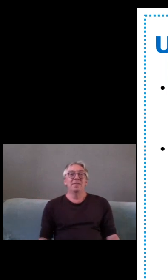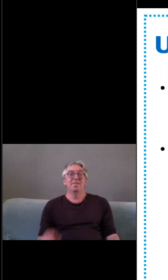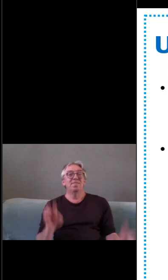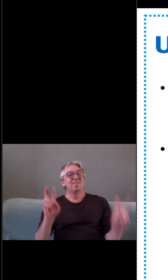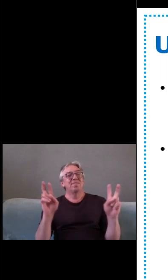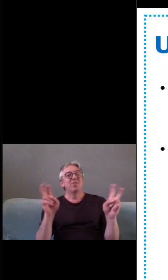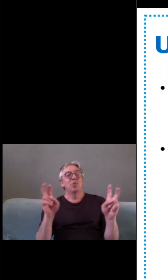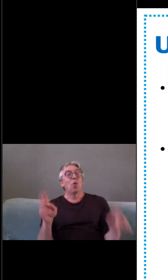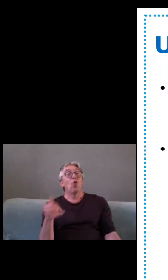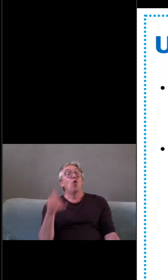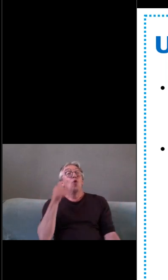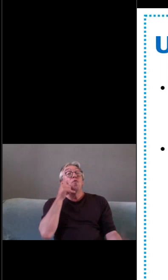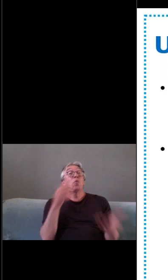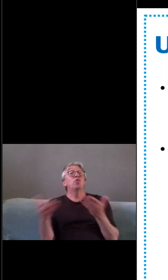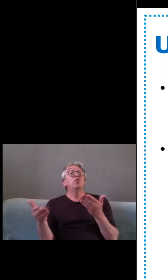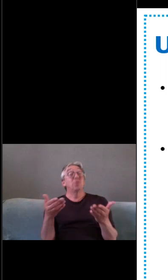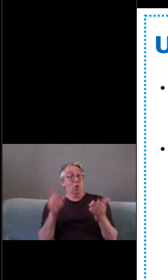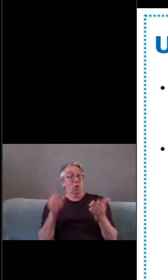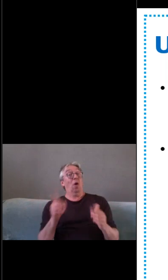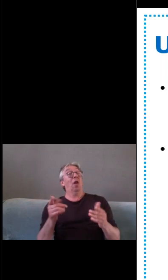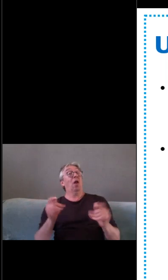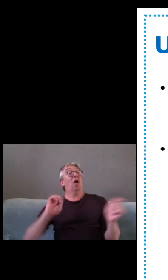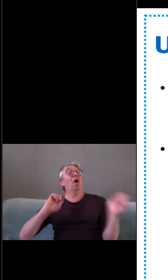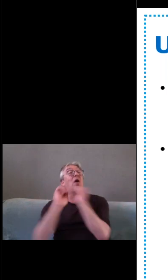these would be accessible for persons with disabilities.